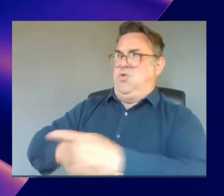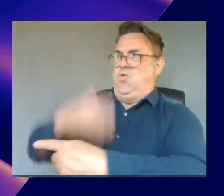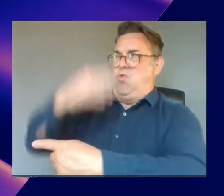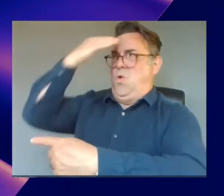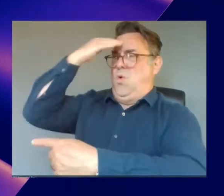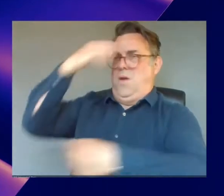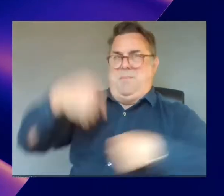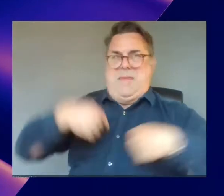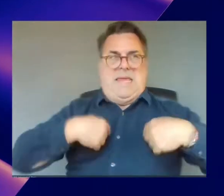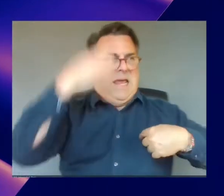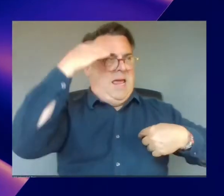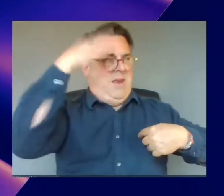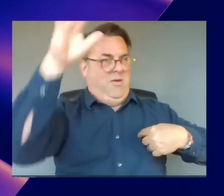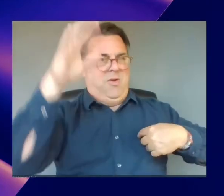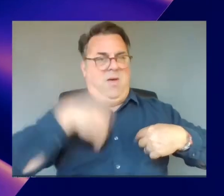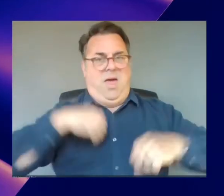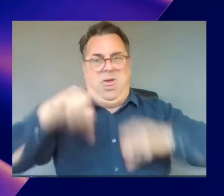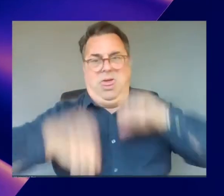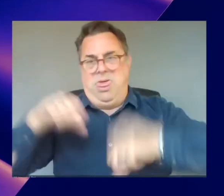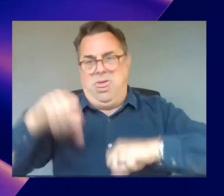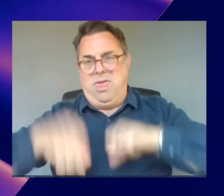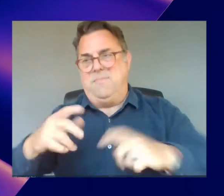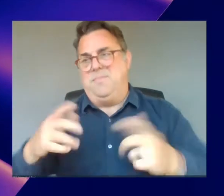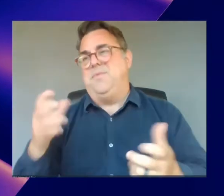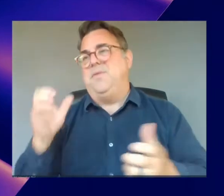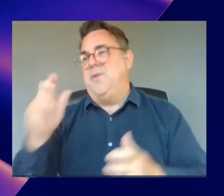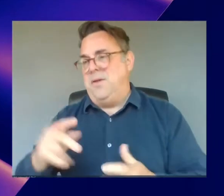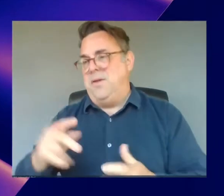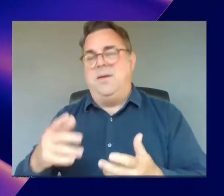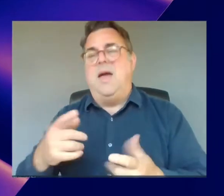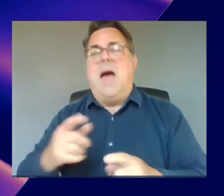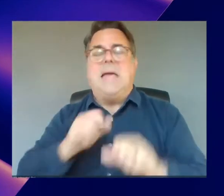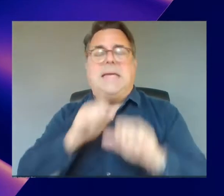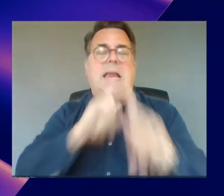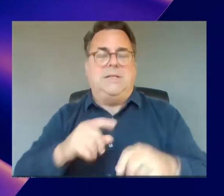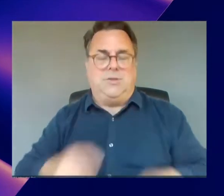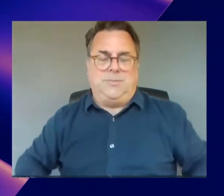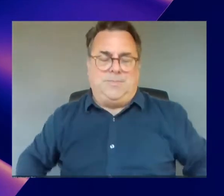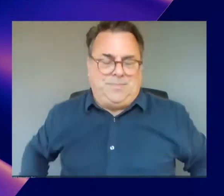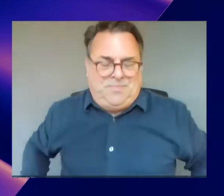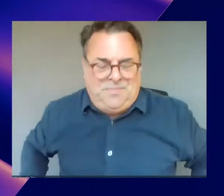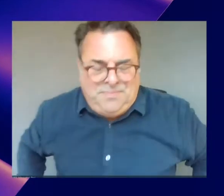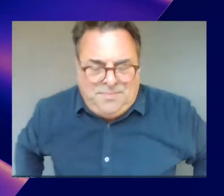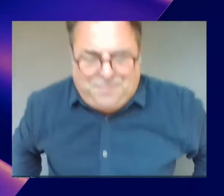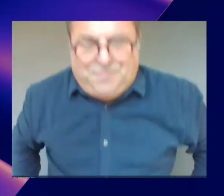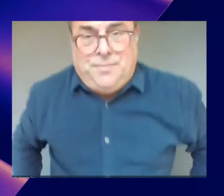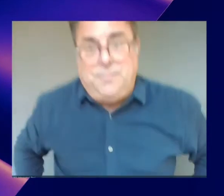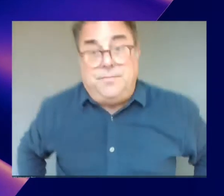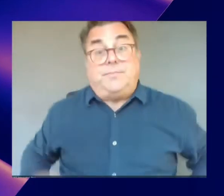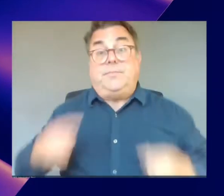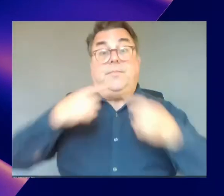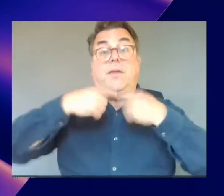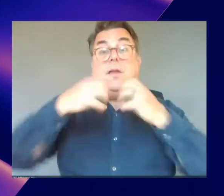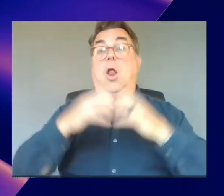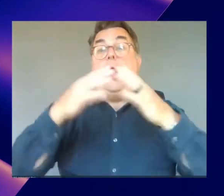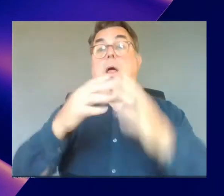[Jillian] It's definitely not the side. I think I can answer that. I think can answer that. So today we are announcing the launch of AppConfig Extensions,